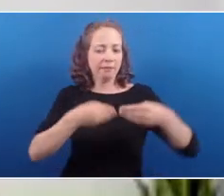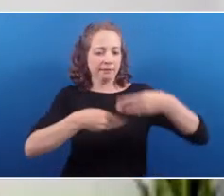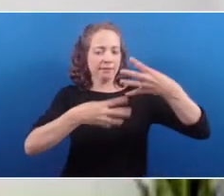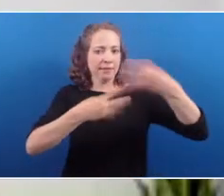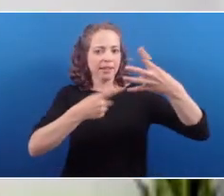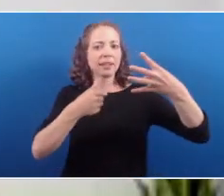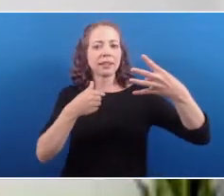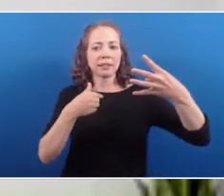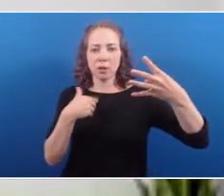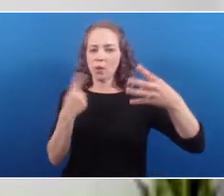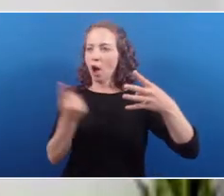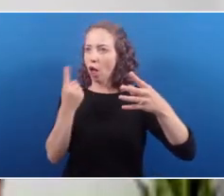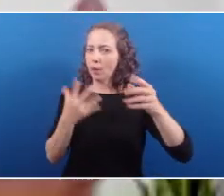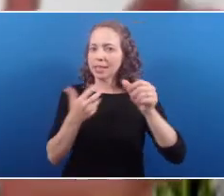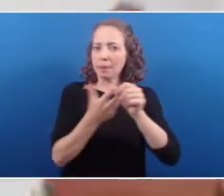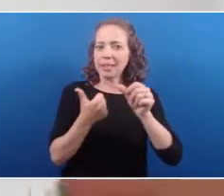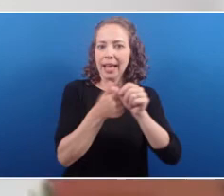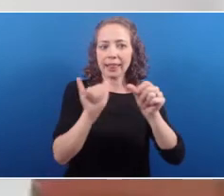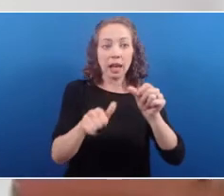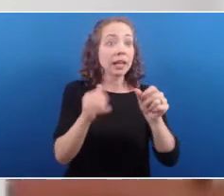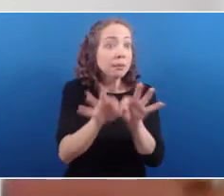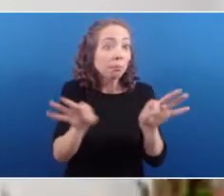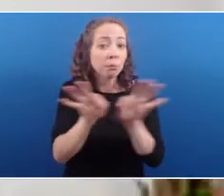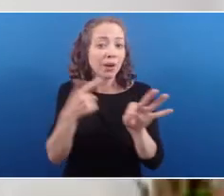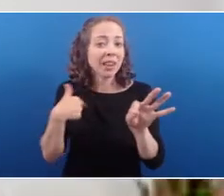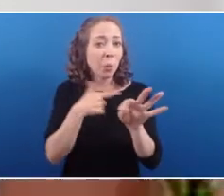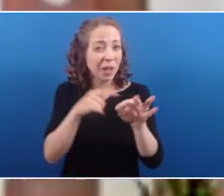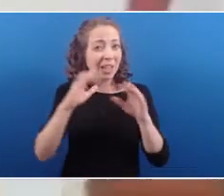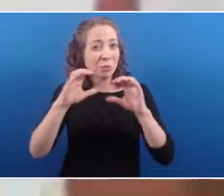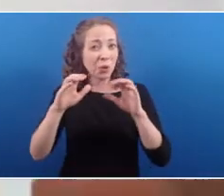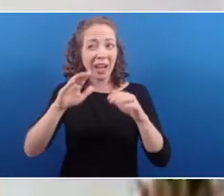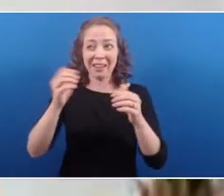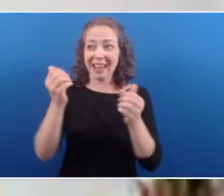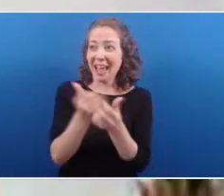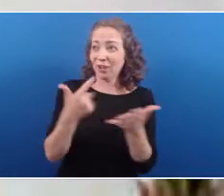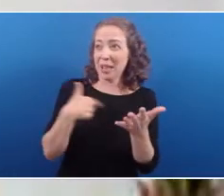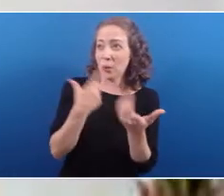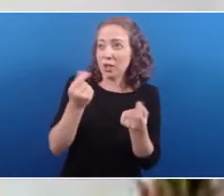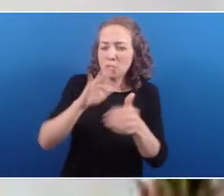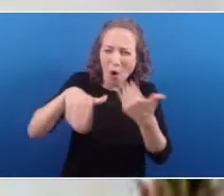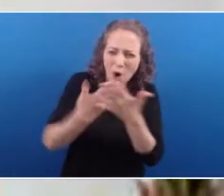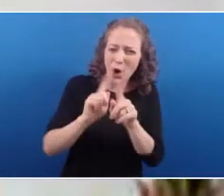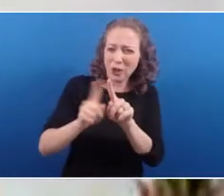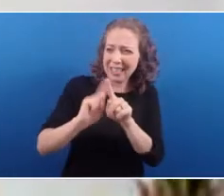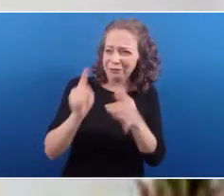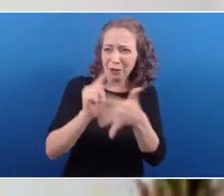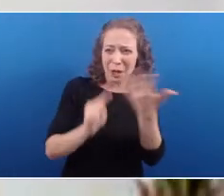on accessibility features across everything that we do from Xbox through to Windows through to Office.